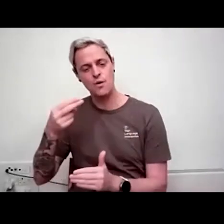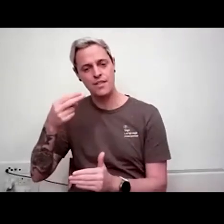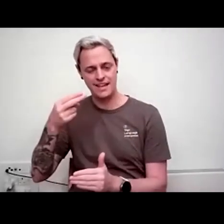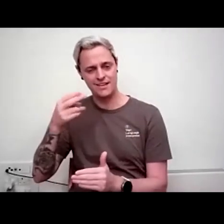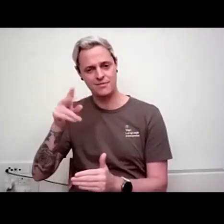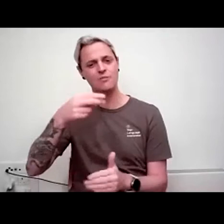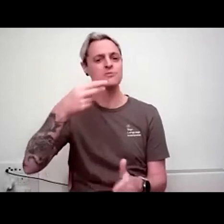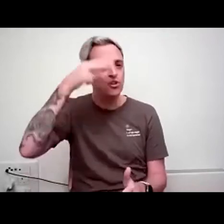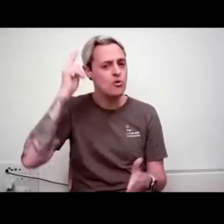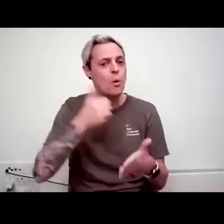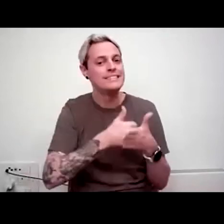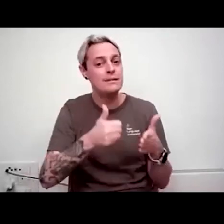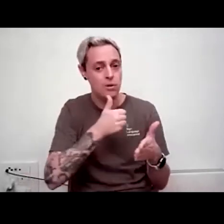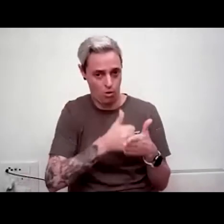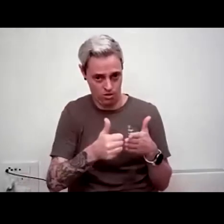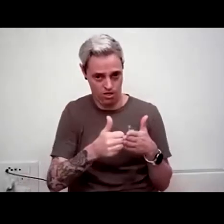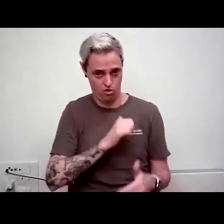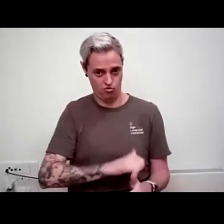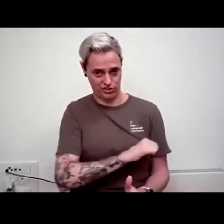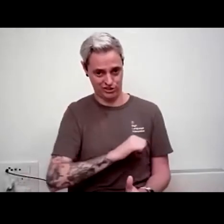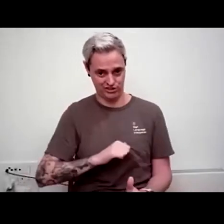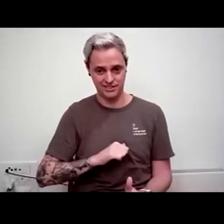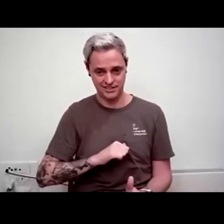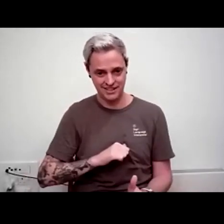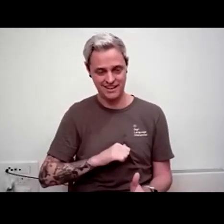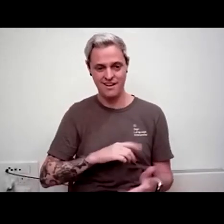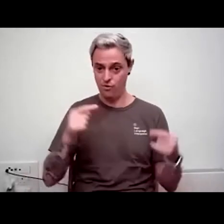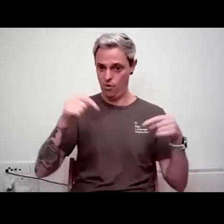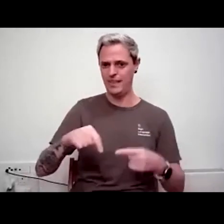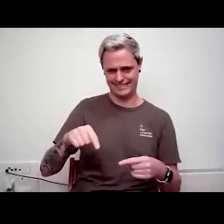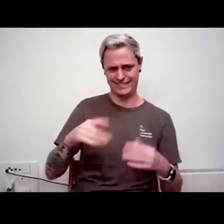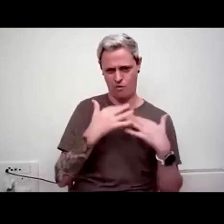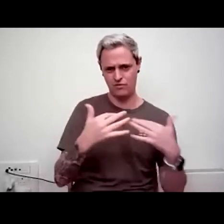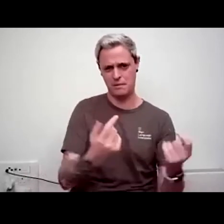are rarely a minority in the audience as they might be in the context of this conference,